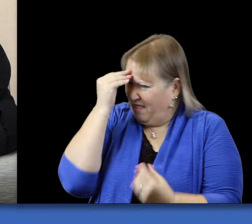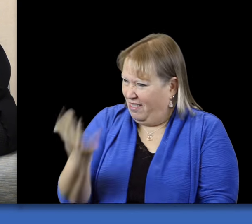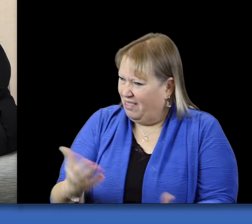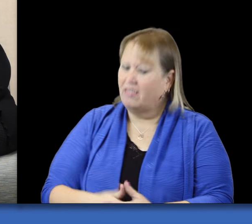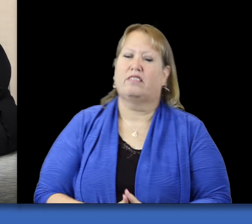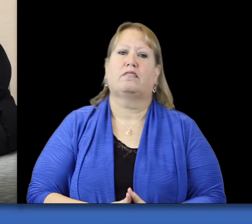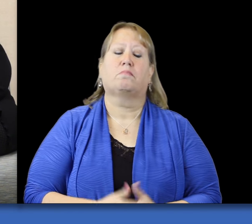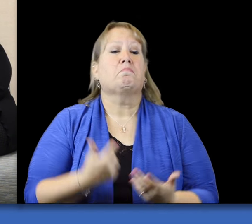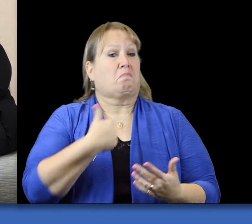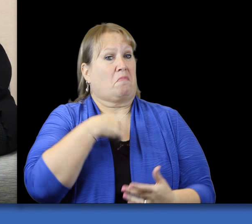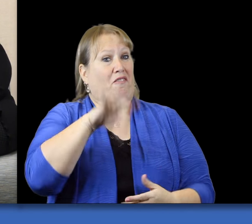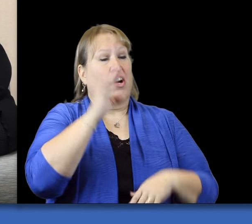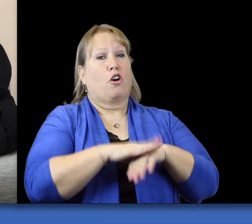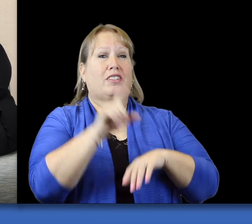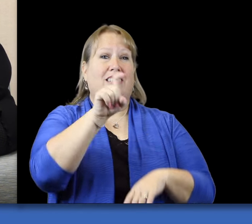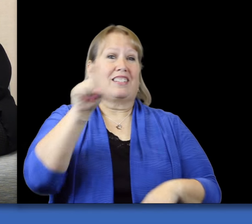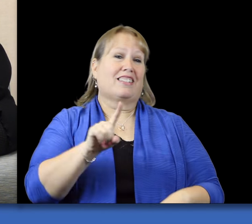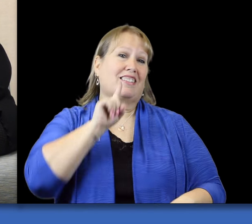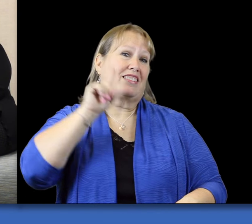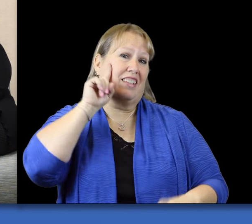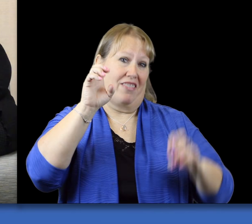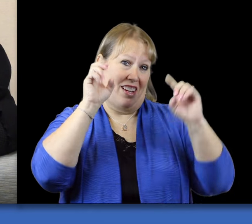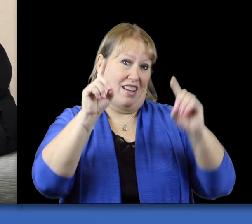I found it on the TexasDeafEd.org Crossroads website